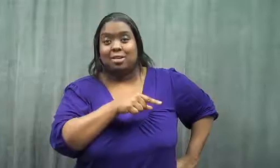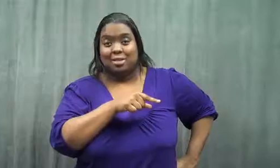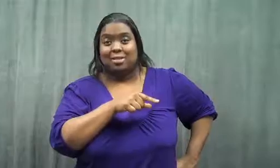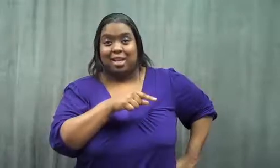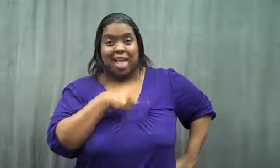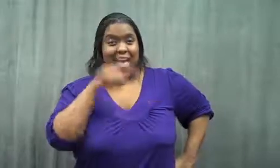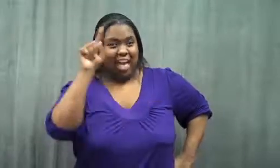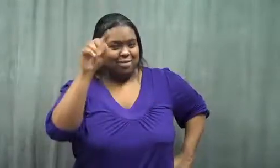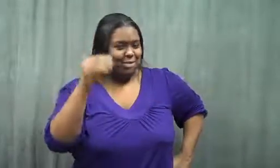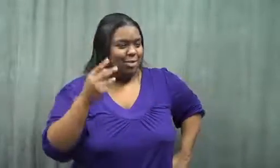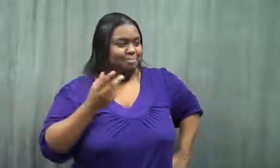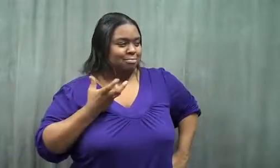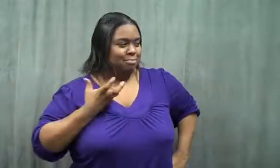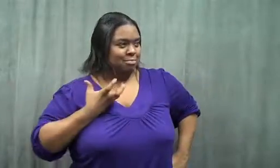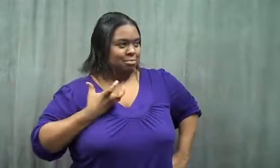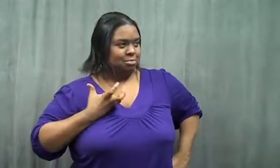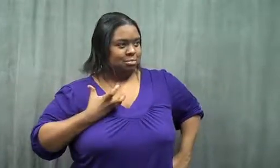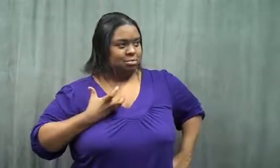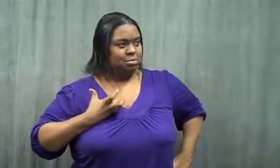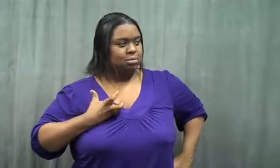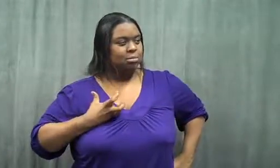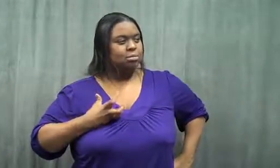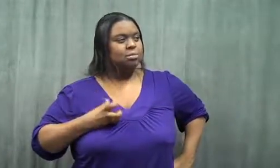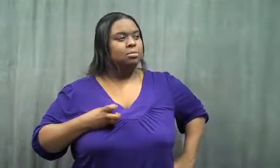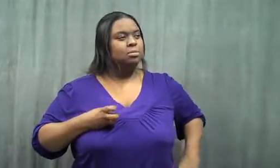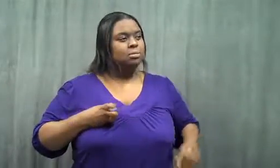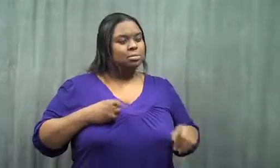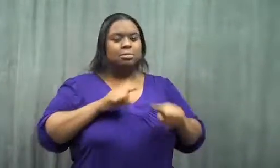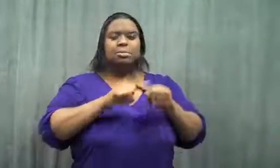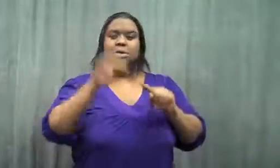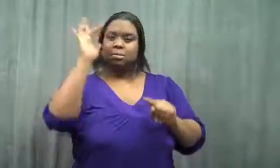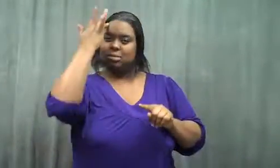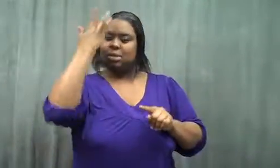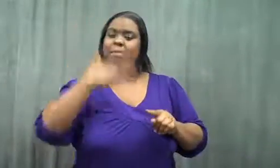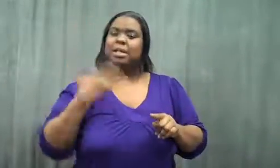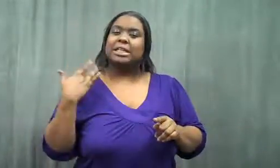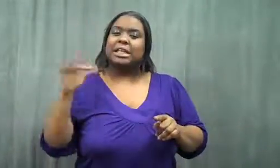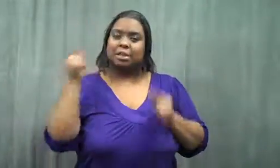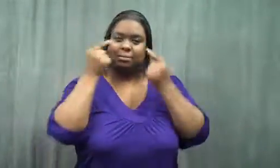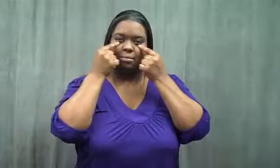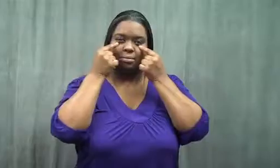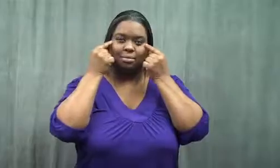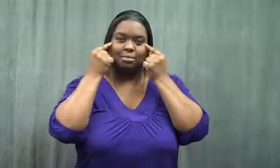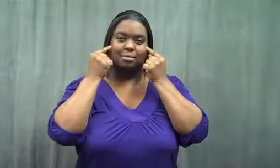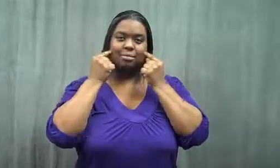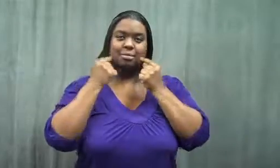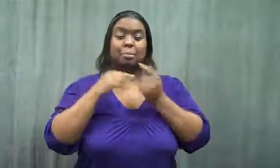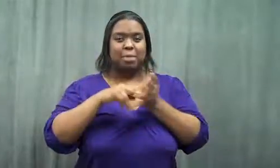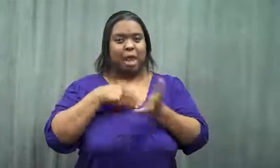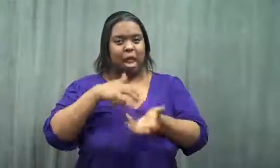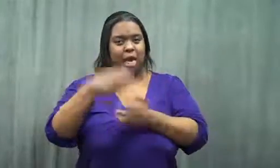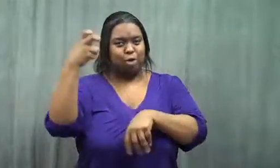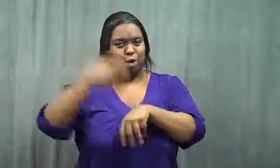I had to restrain myself but my eyes are a giveaway, when I want to laugh.